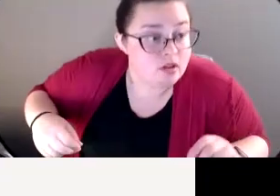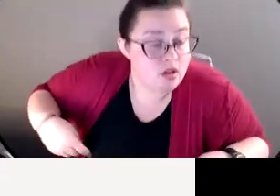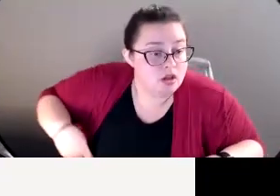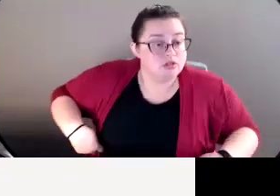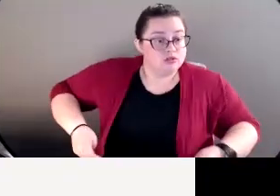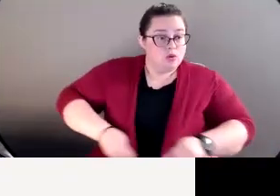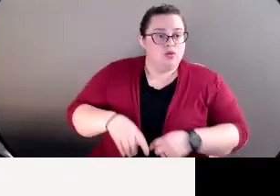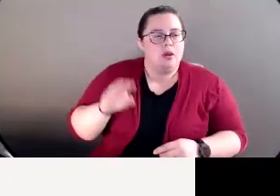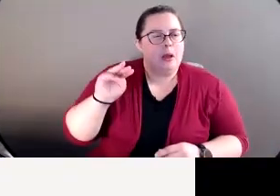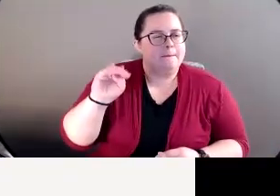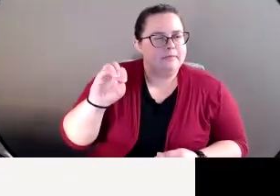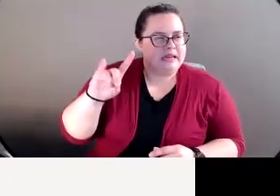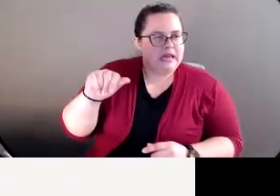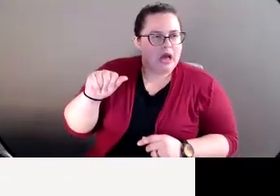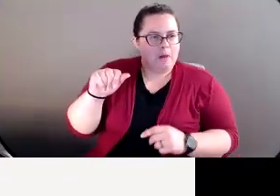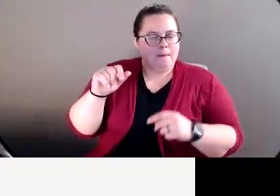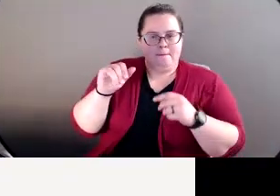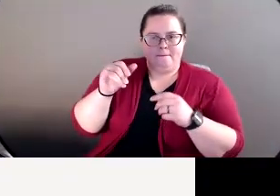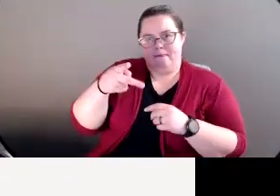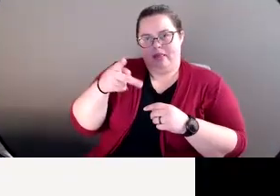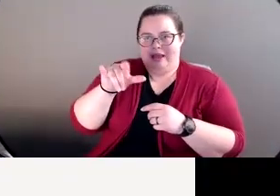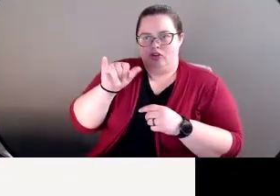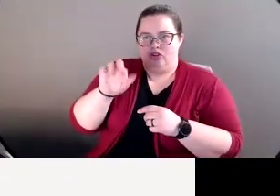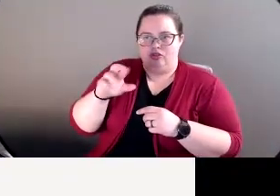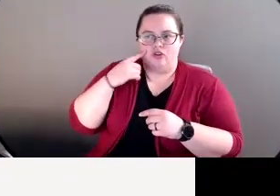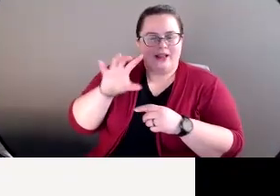has also been updated with the new design,